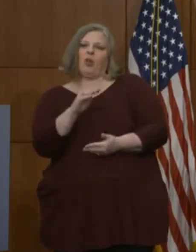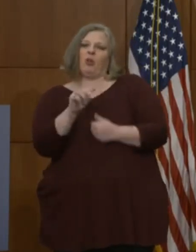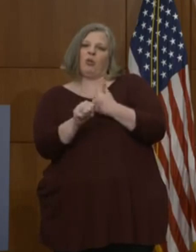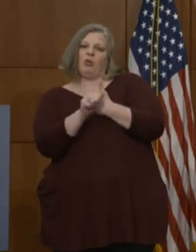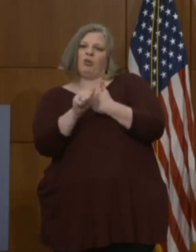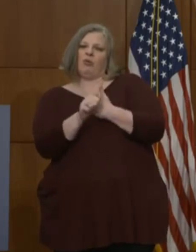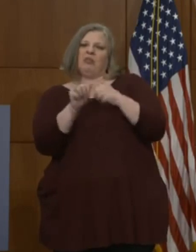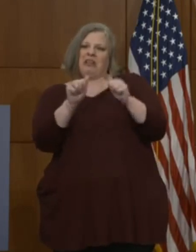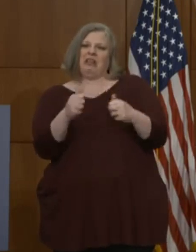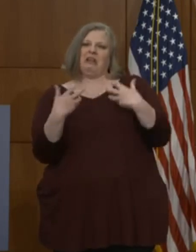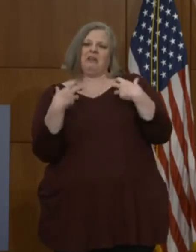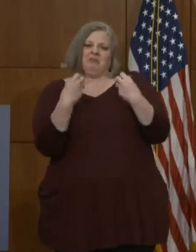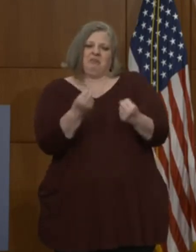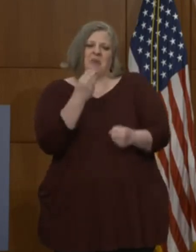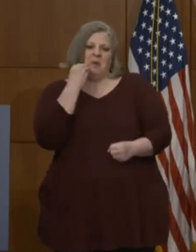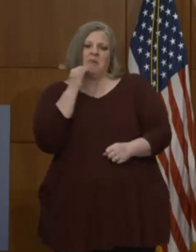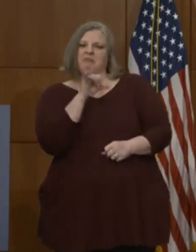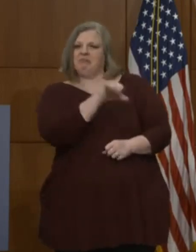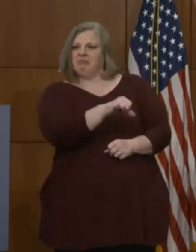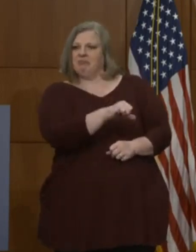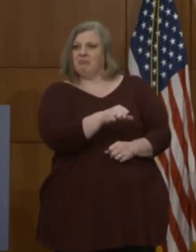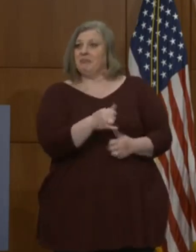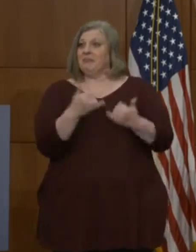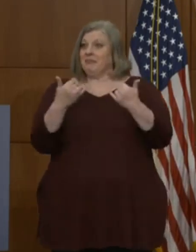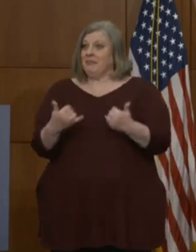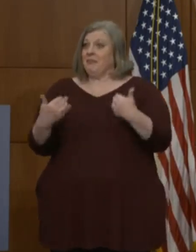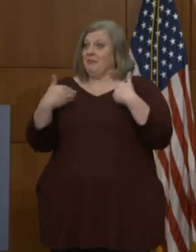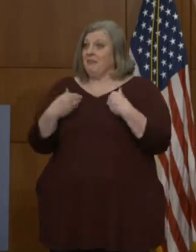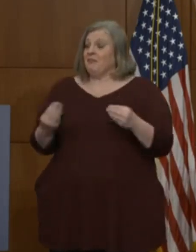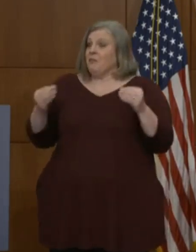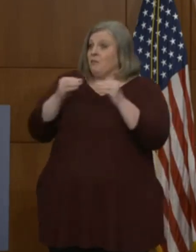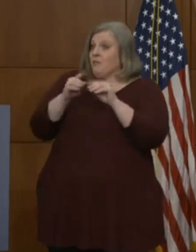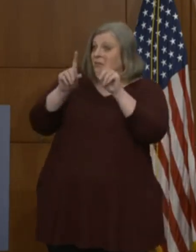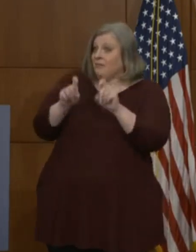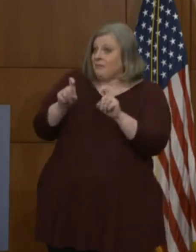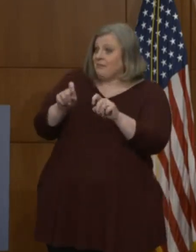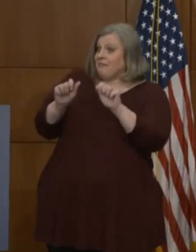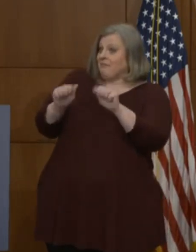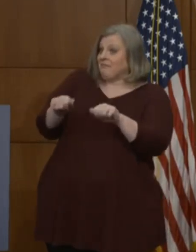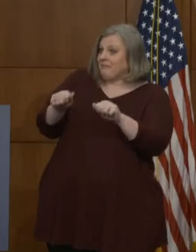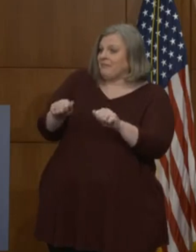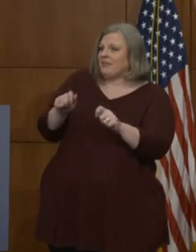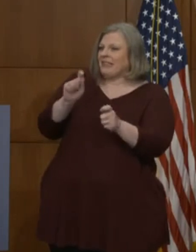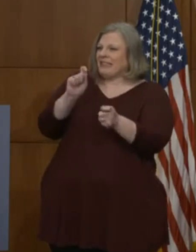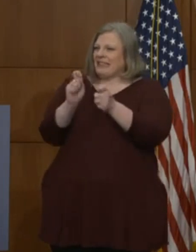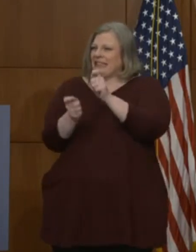LIKE FOR FOLKS WHO ARE AT LOW RISK AND WOULD DO WELL AT HOME. RISK AND WOULD DO WELL AT HOME. NOW THAT WE HAVE MORE TESTING NOW THAT WE HAVE MORE TESTING CAPACITY WE NEED TO ADJUST OUR CAPACITY WE NEED TO ADJUST OUR CRITERIA AS WELL AS OUR